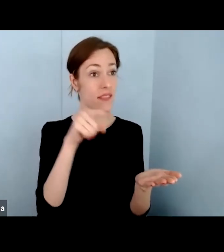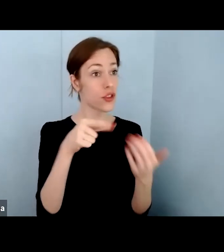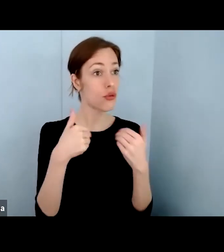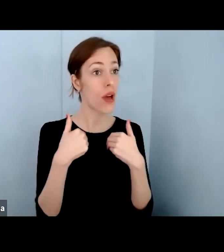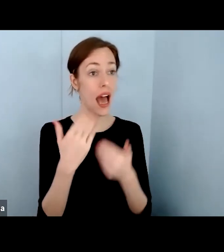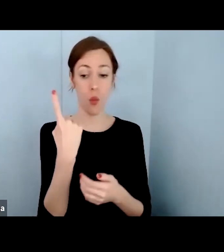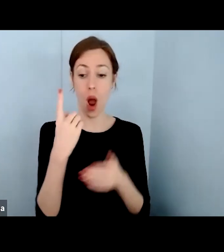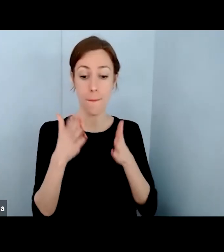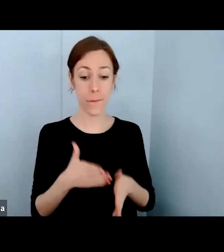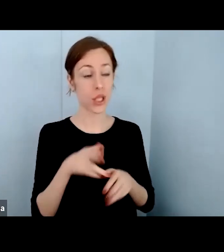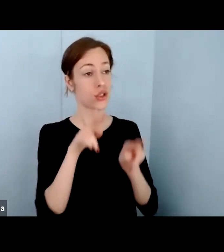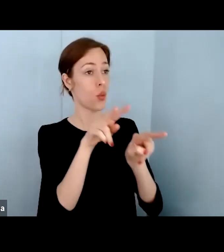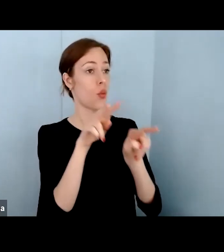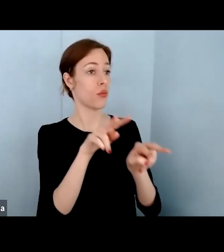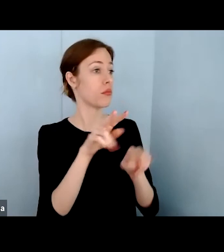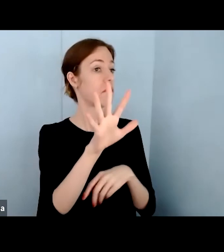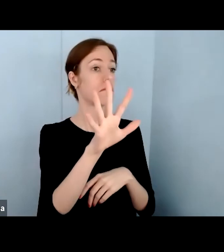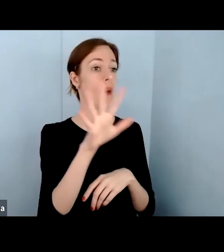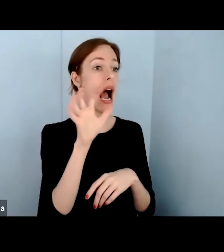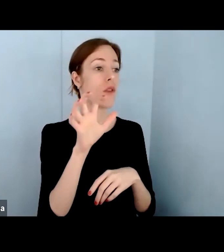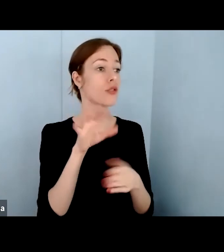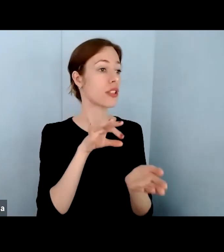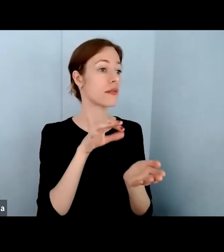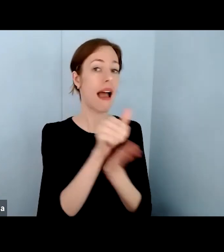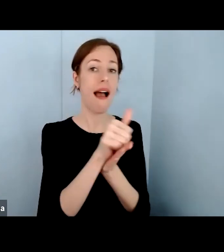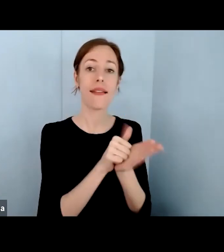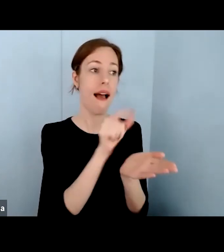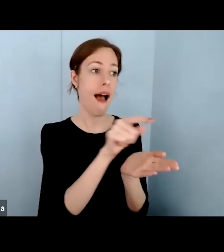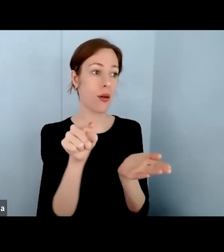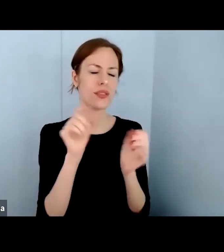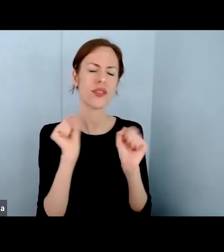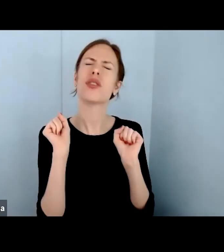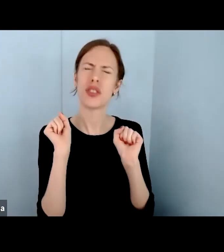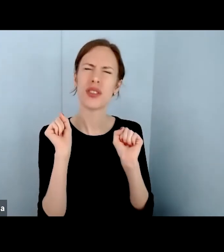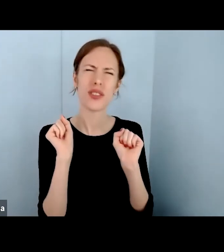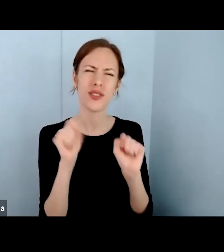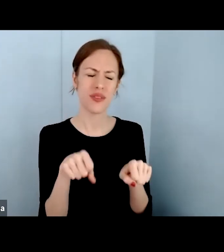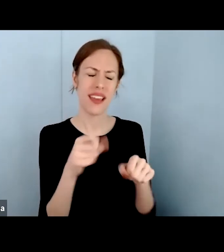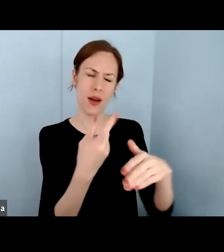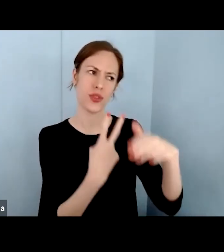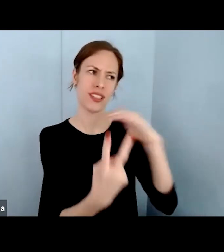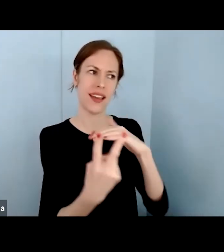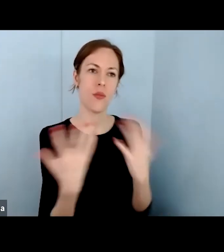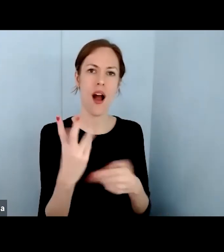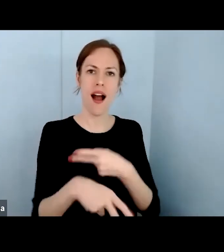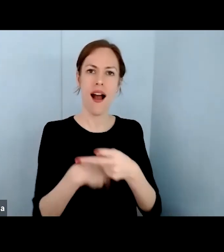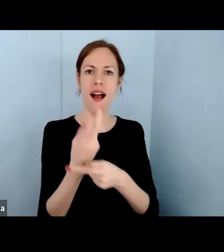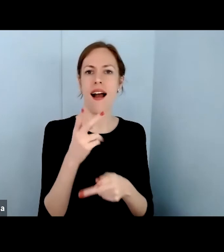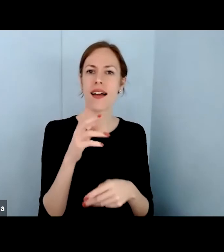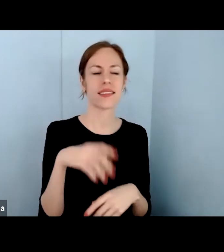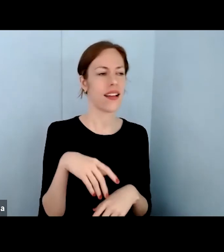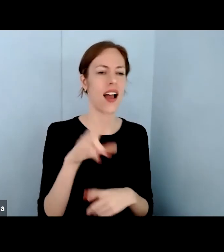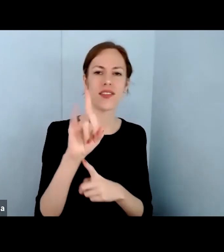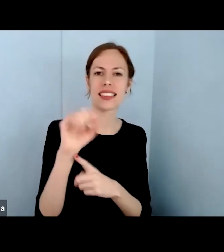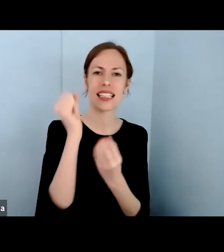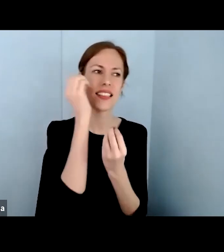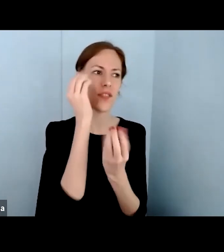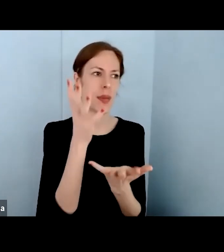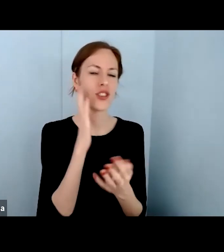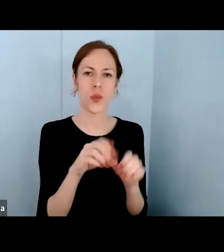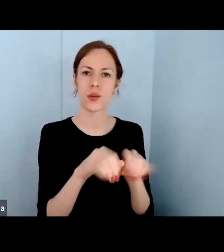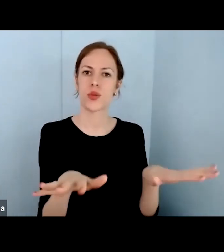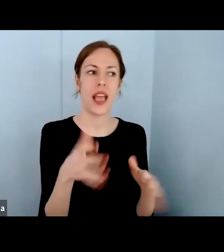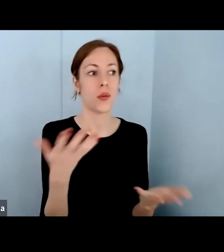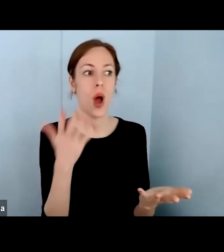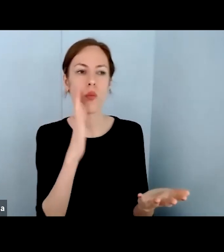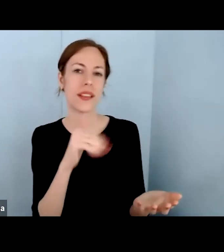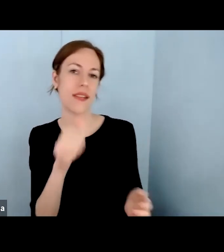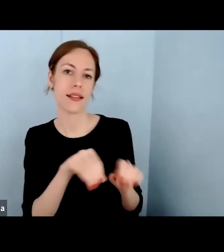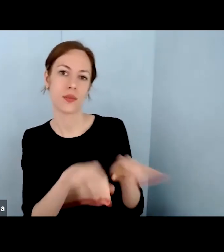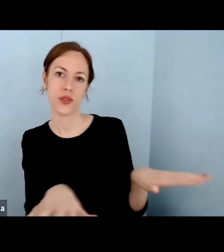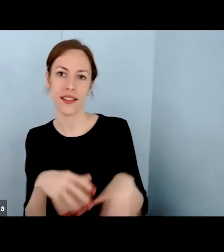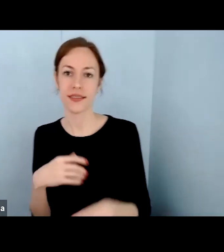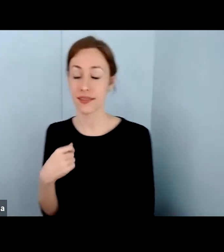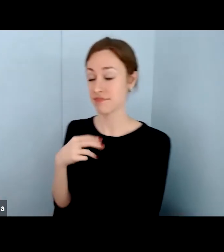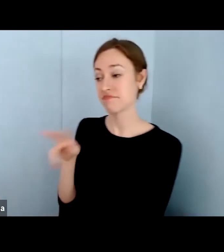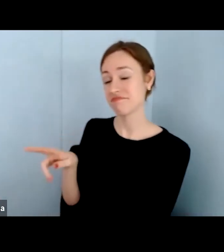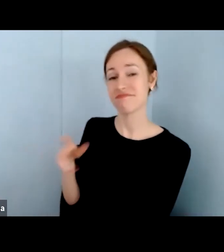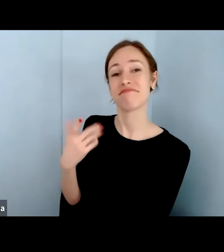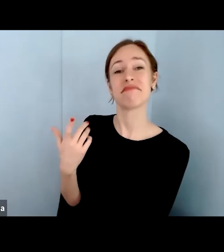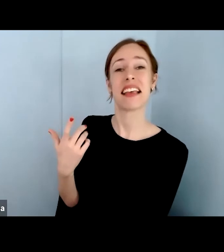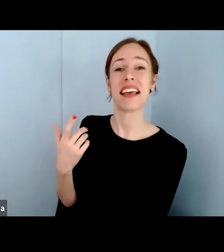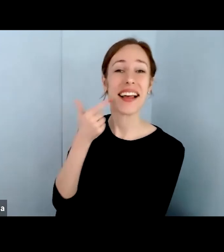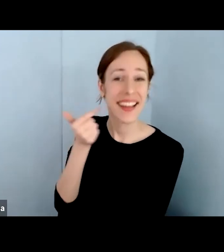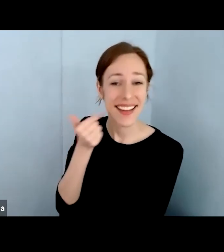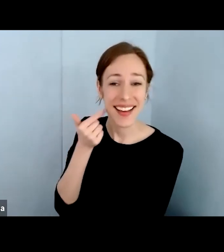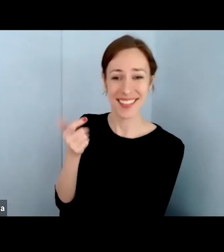You can pretty much predict what kind of disinformation is going to spread and what isn't. And I just kind of laughed as a qualitative researcher and said, well, that's our method, and that's how we've been doing it for the last several years.